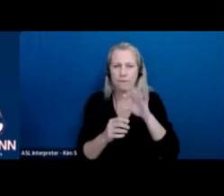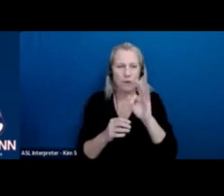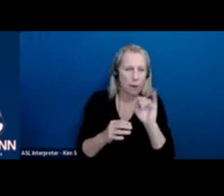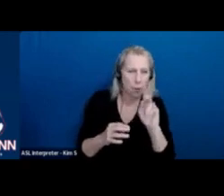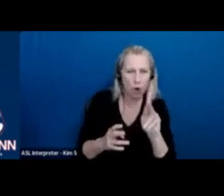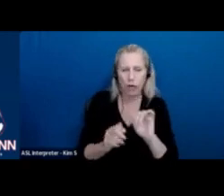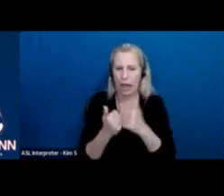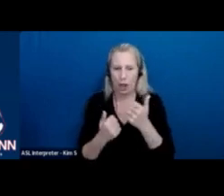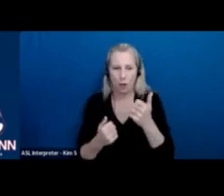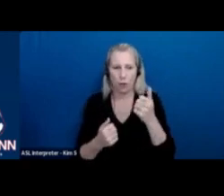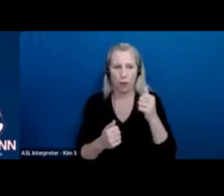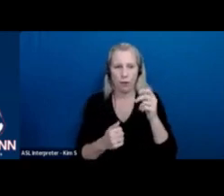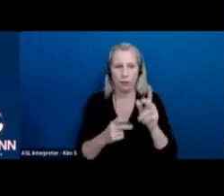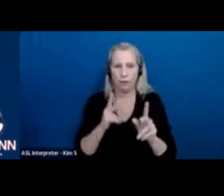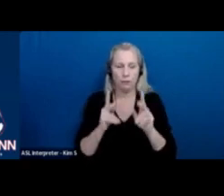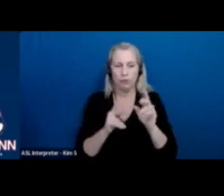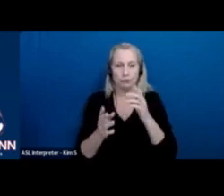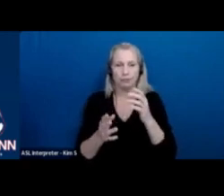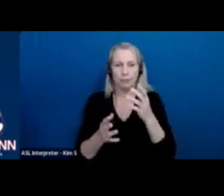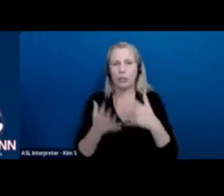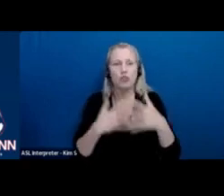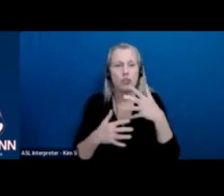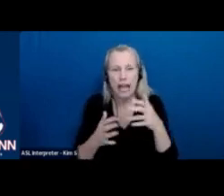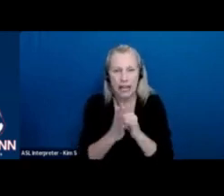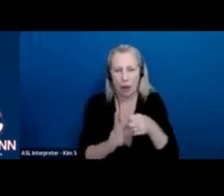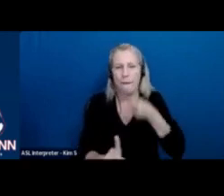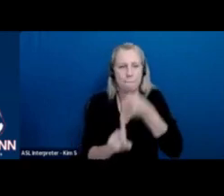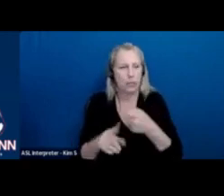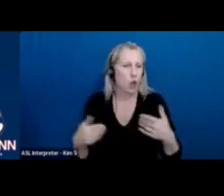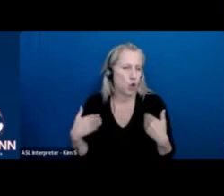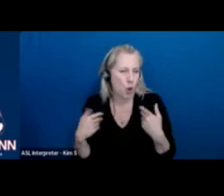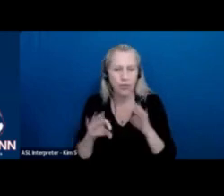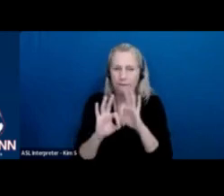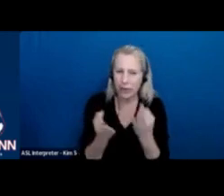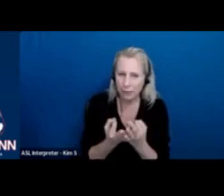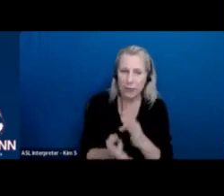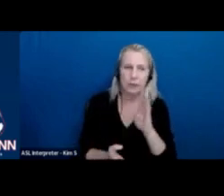society impacts us and families, the biases and the prejudice